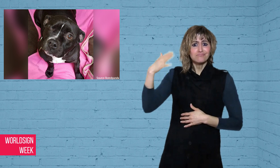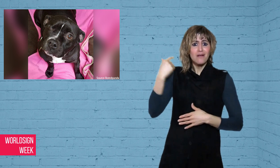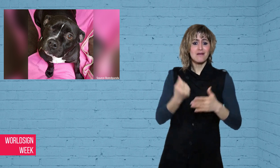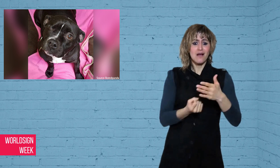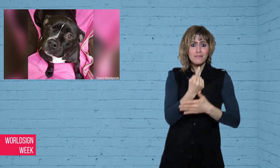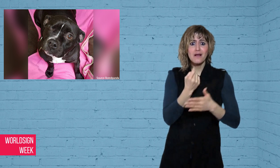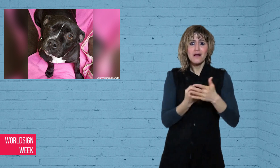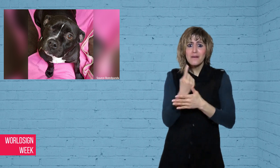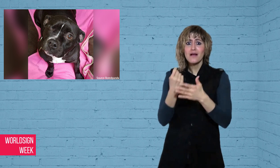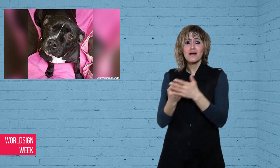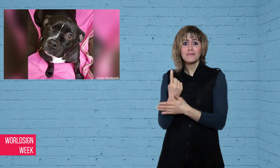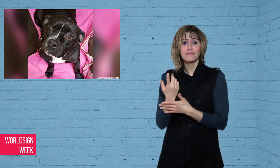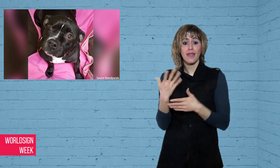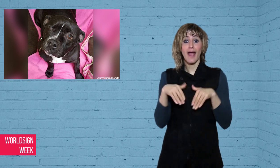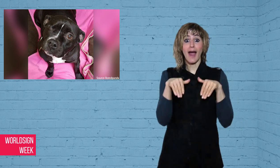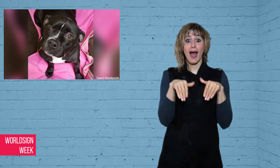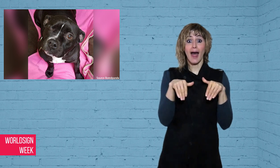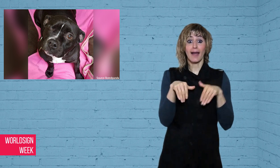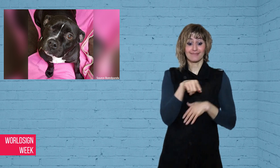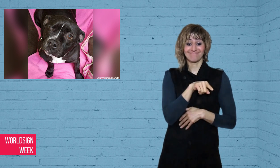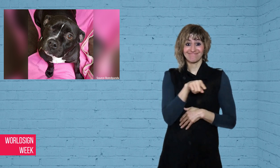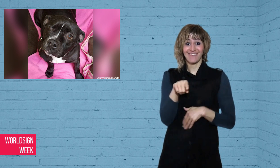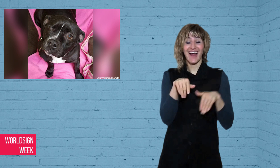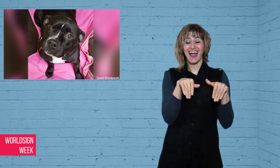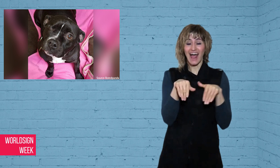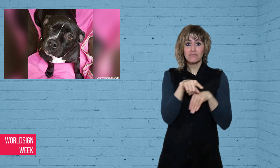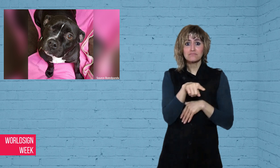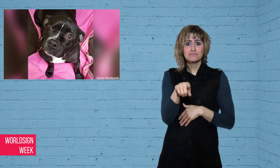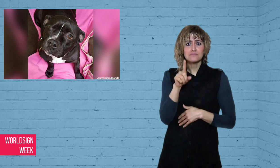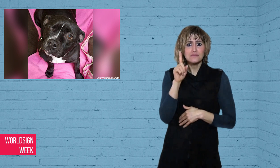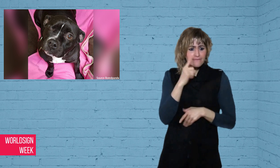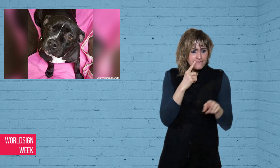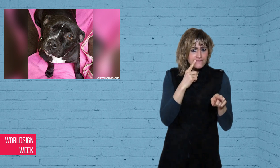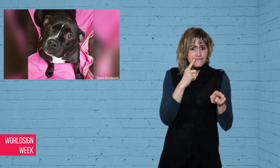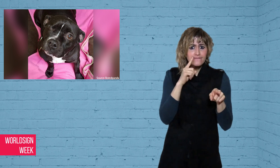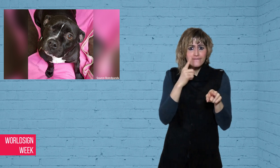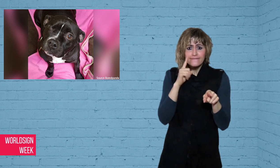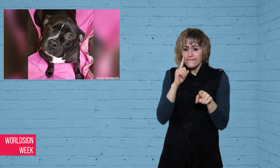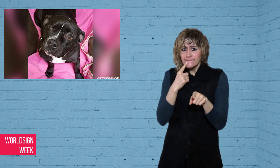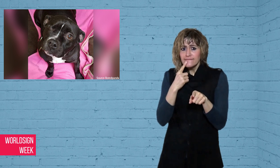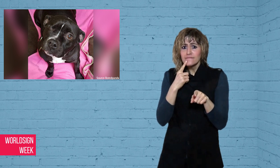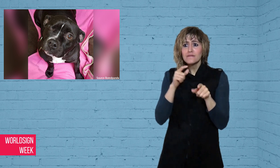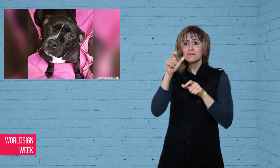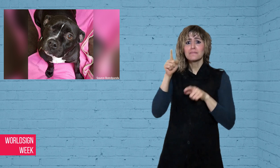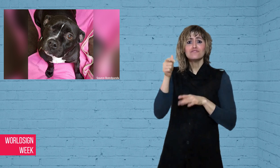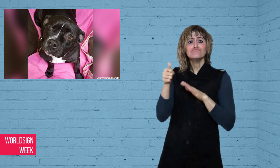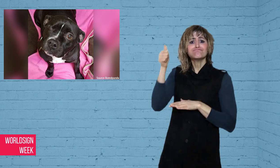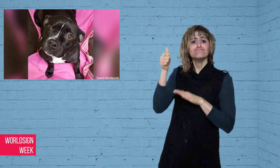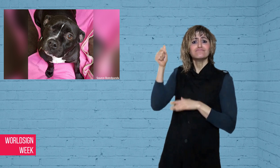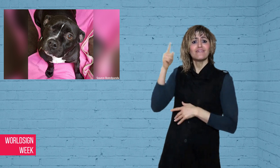In the past, deaf dogs were often put down